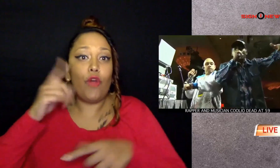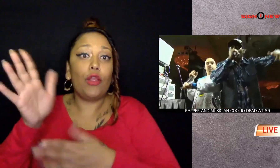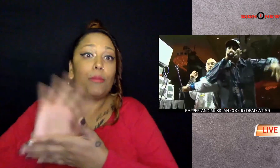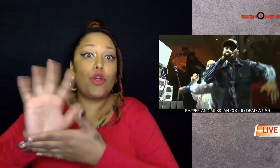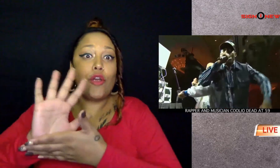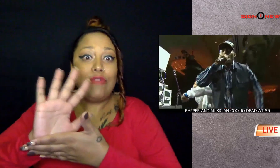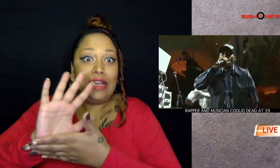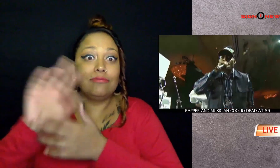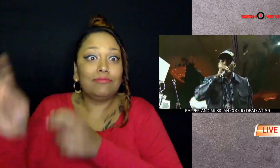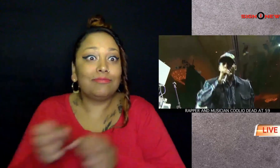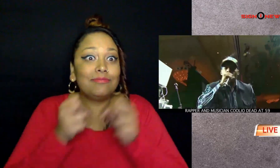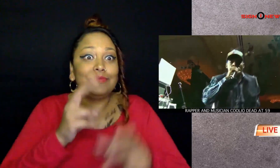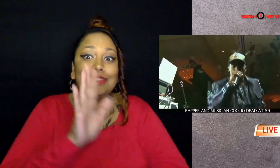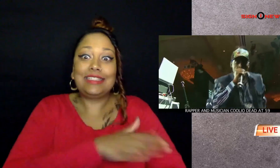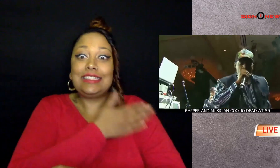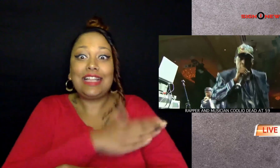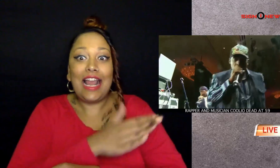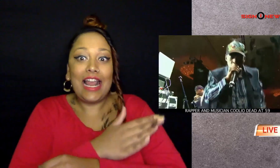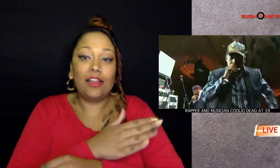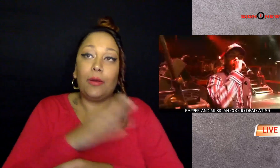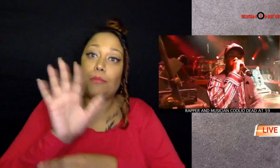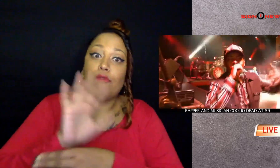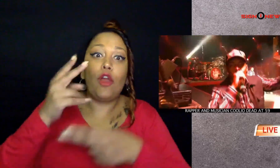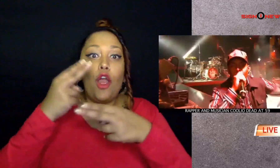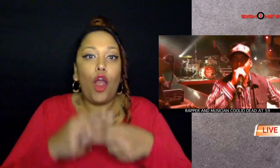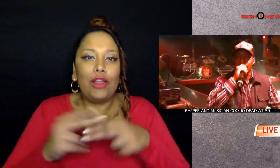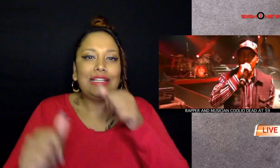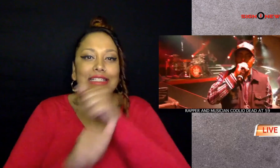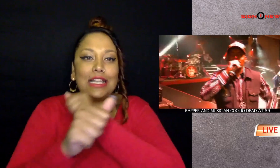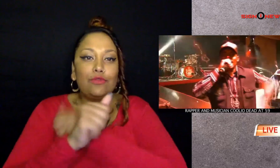it was for the soundtrack for the movie dangerous minds